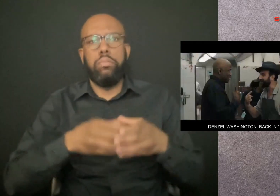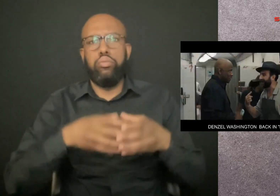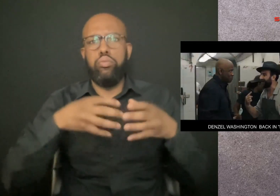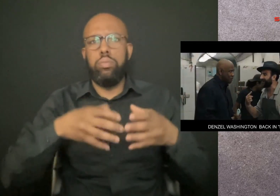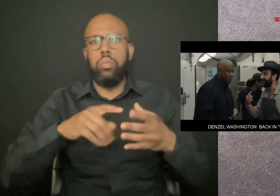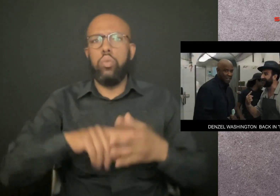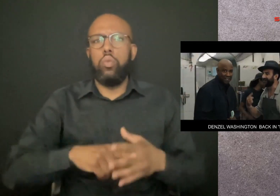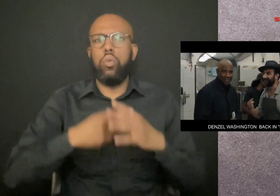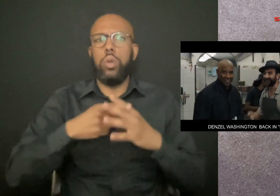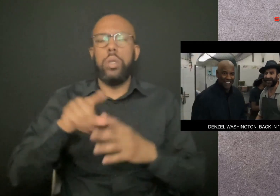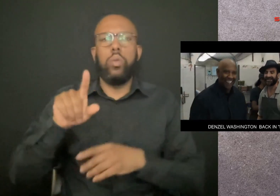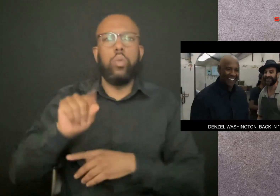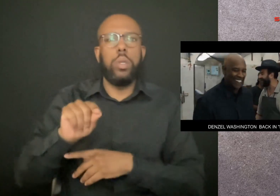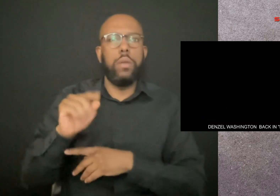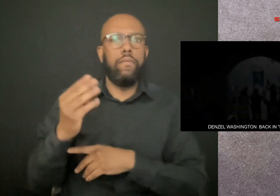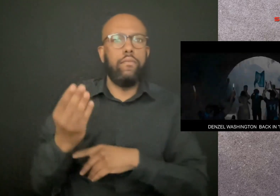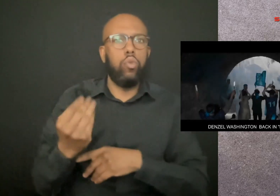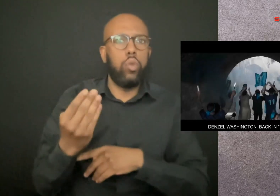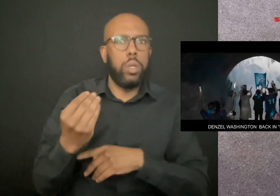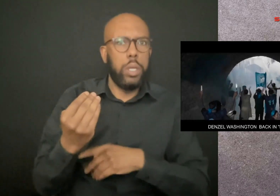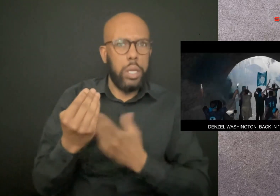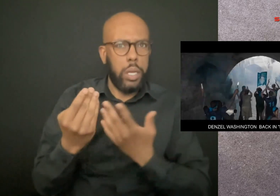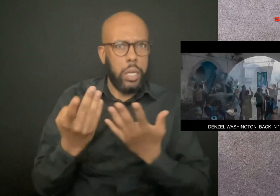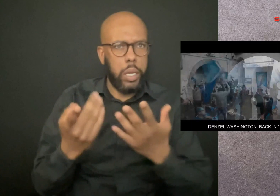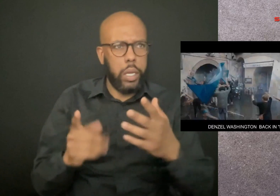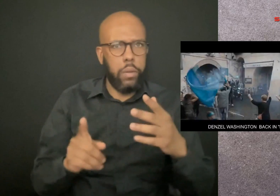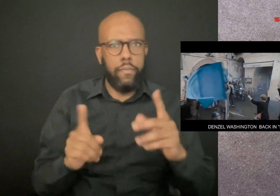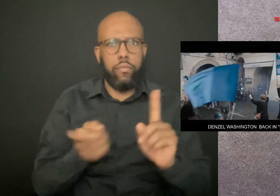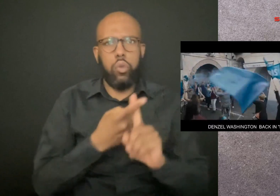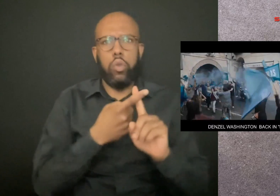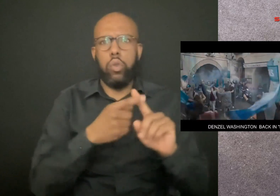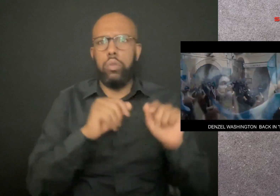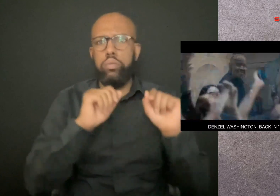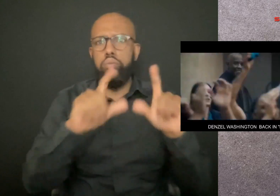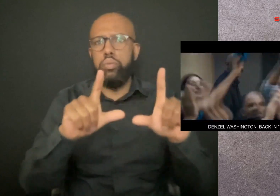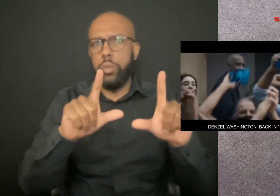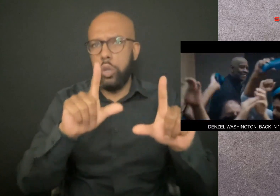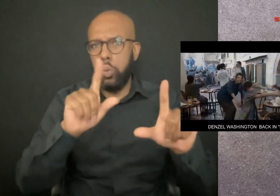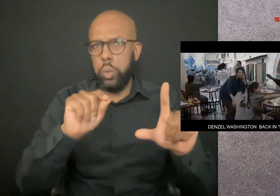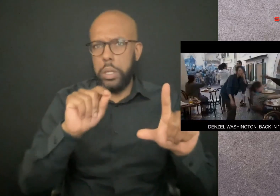the film franchise started in 2014 the sequel debuted in 2018